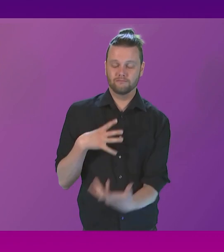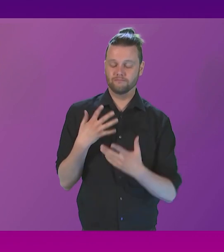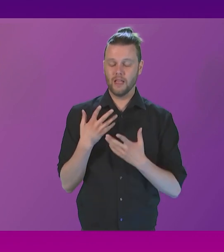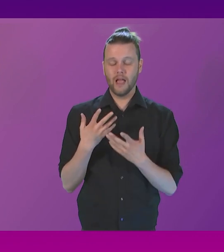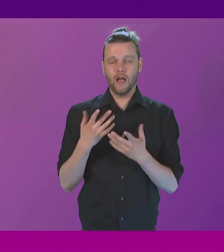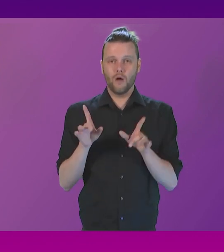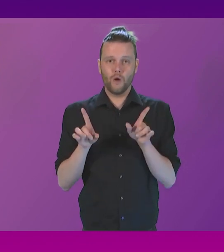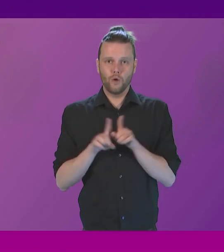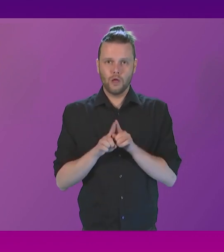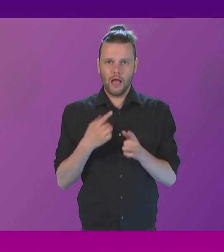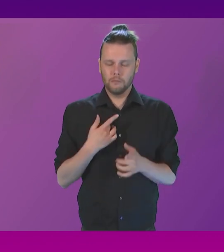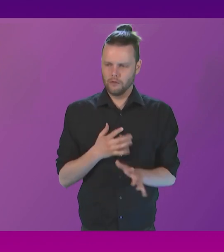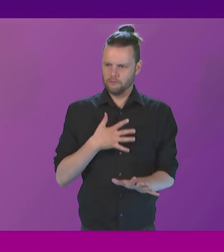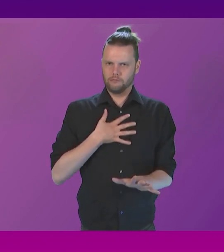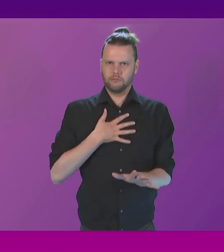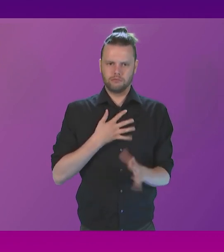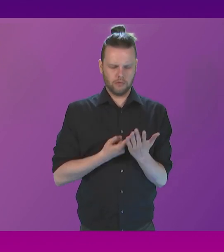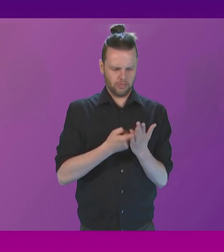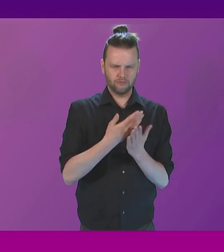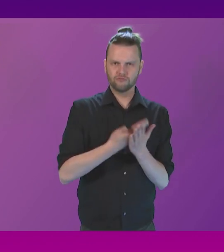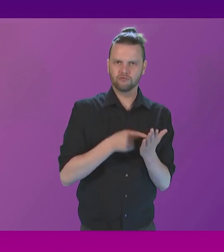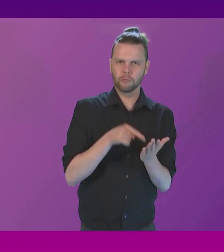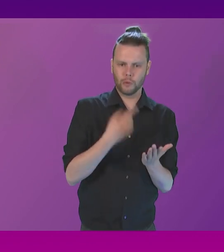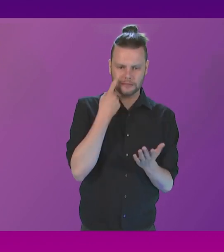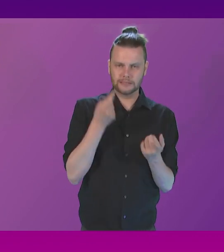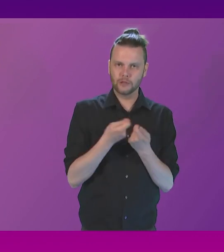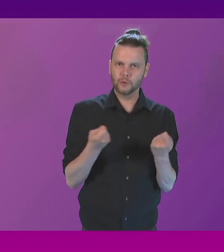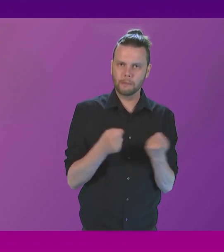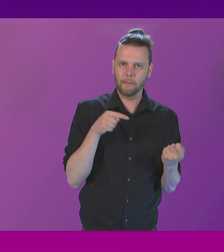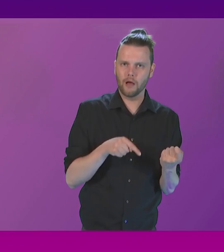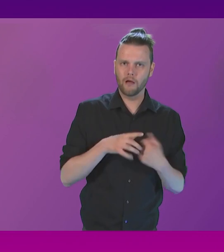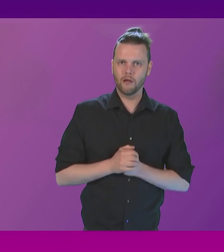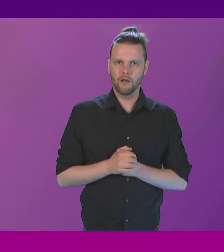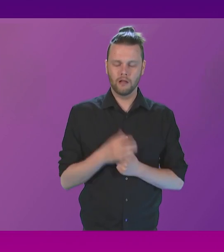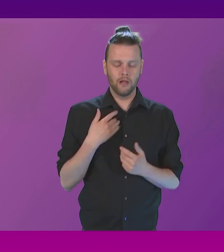I was disturbed by the reports that were in the newspapers in this regard. It is my